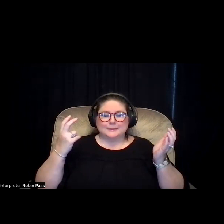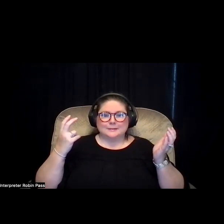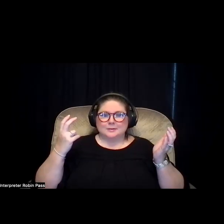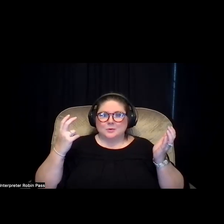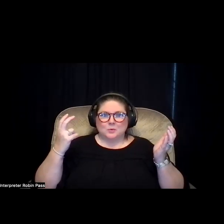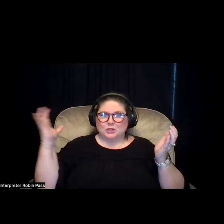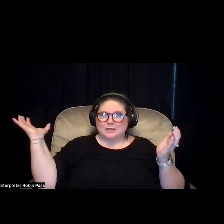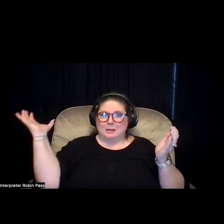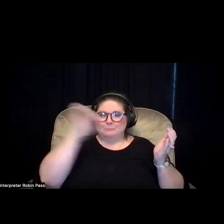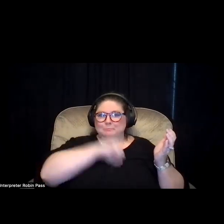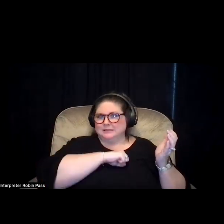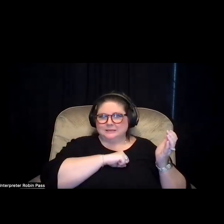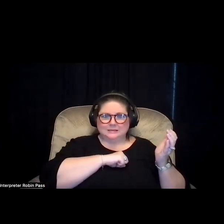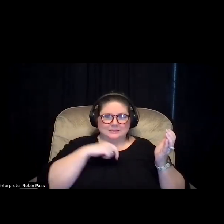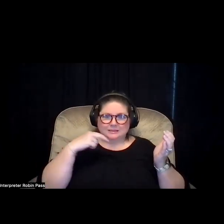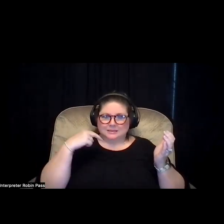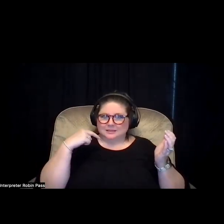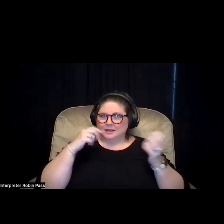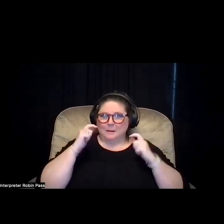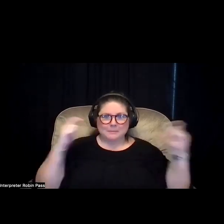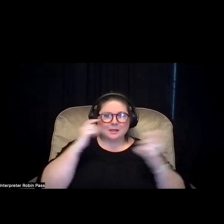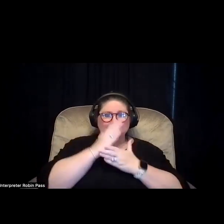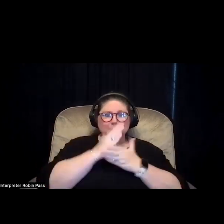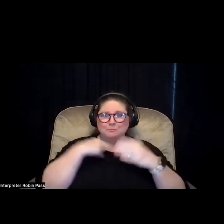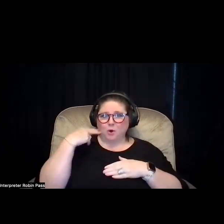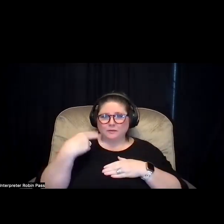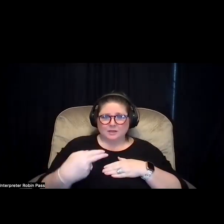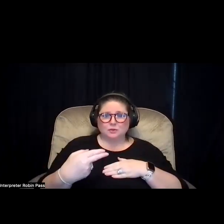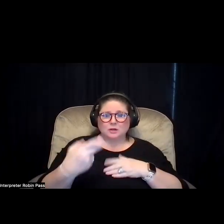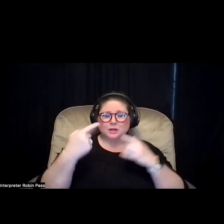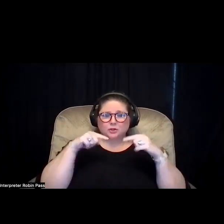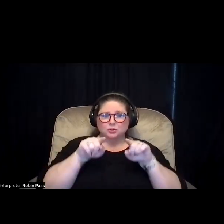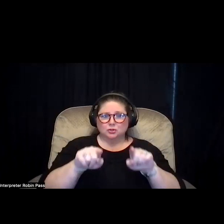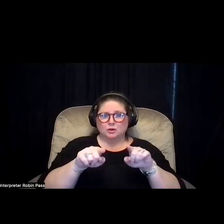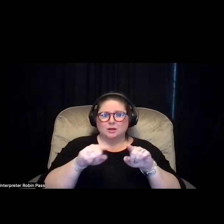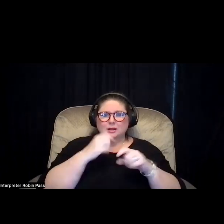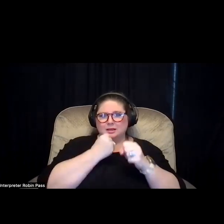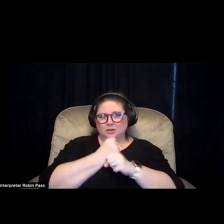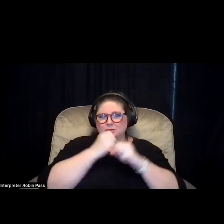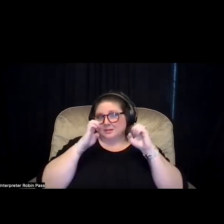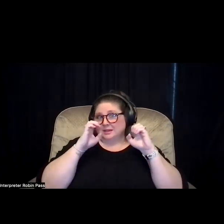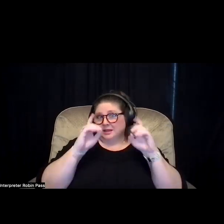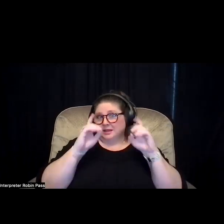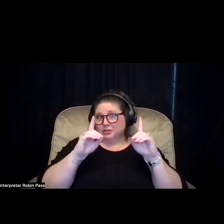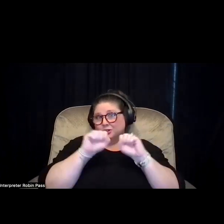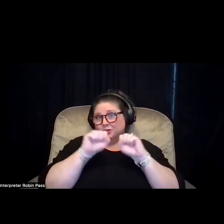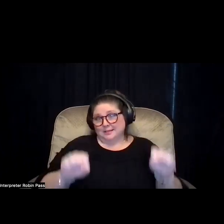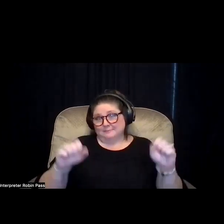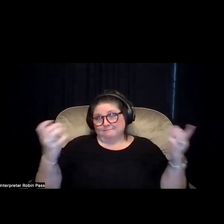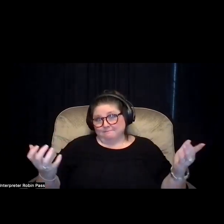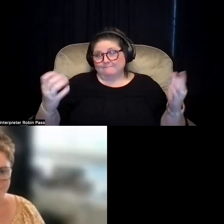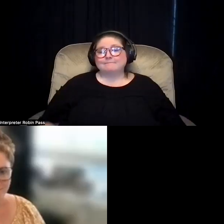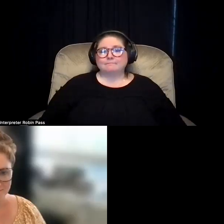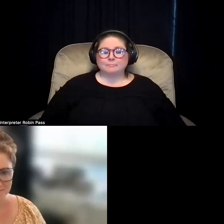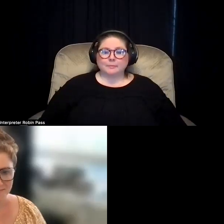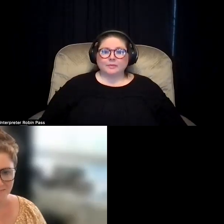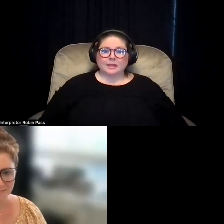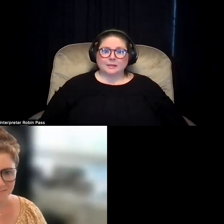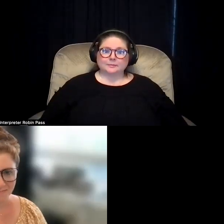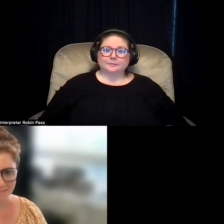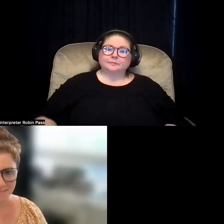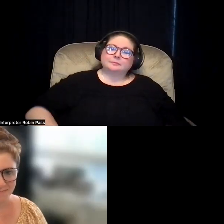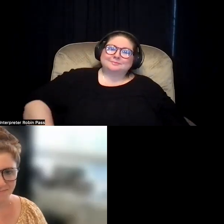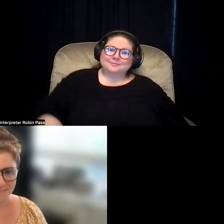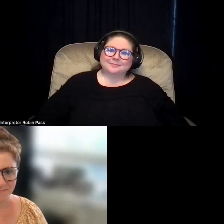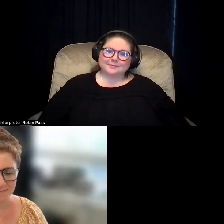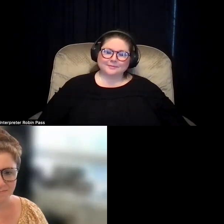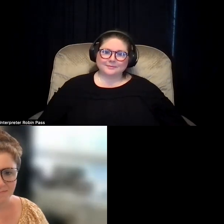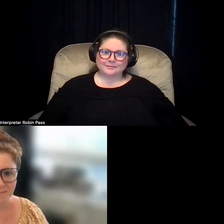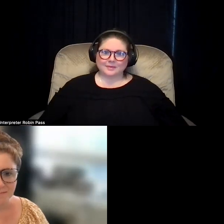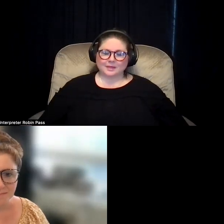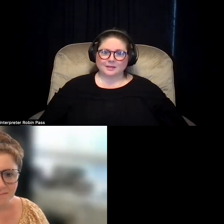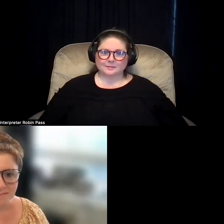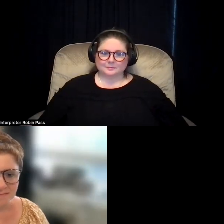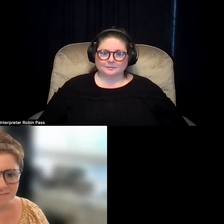a huge chunk of our history during our during our years in our education system